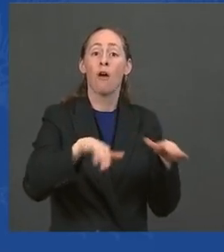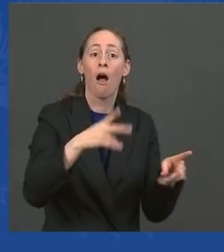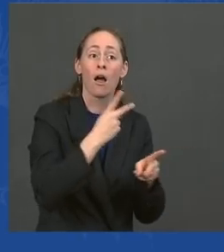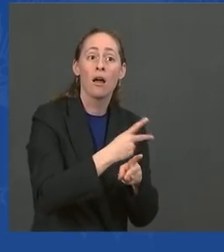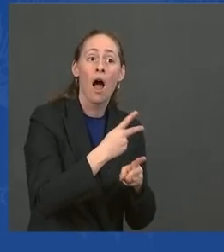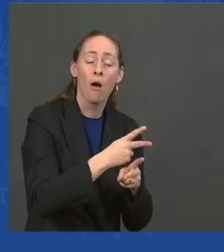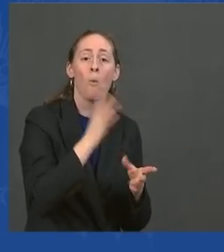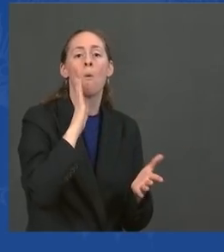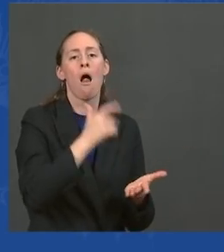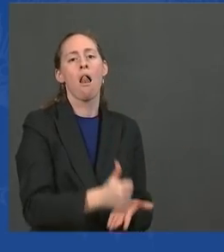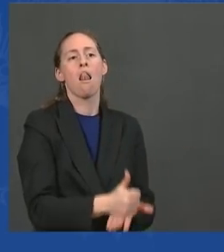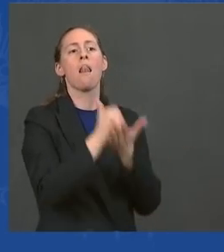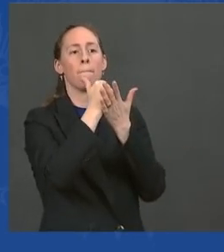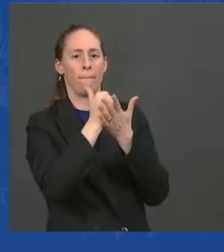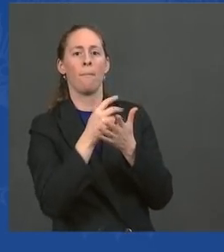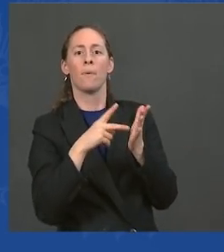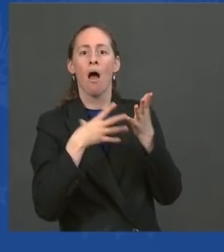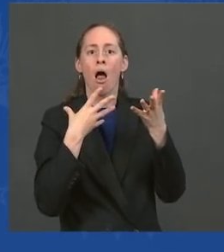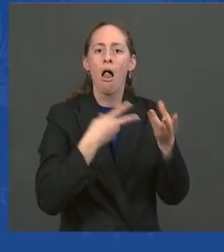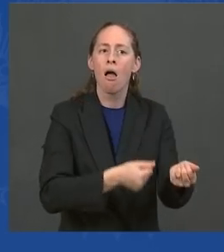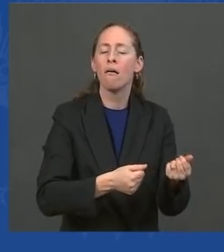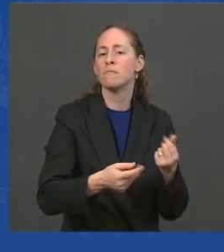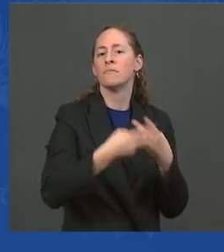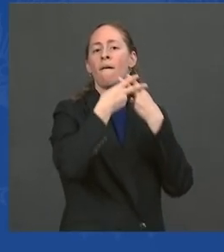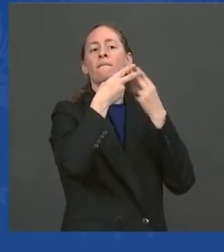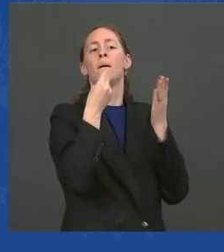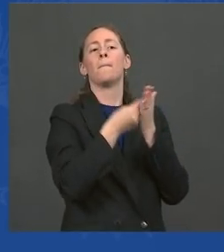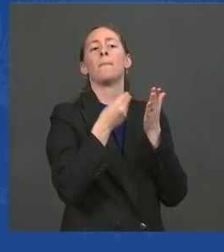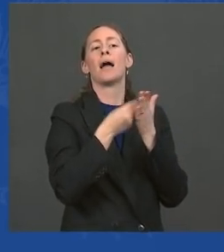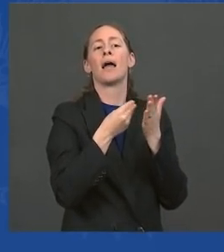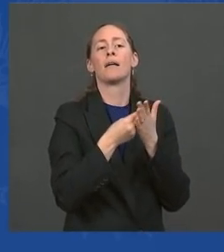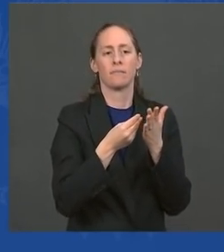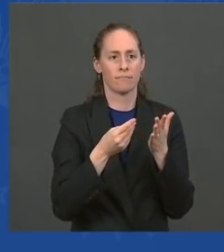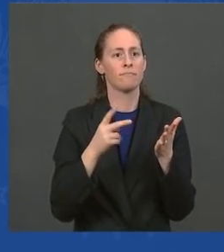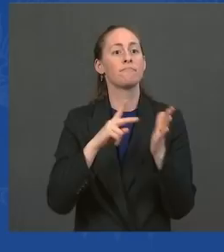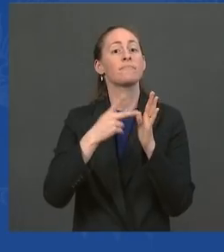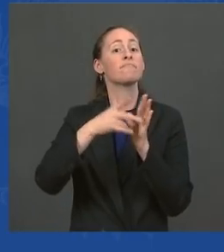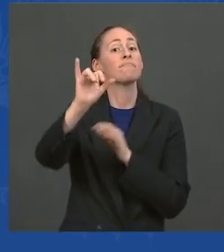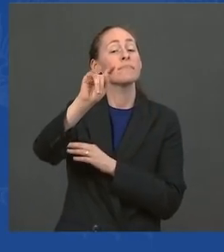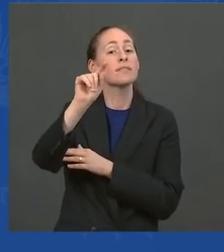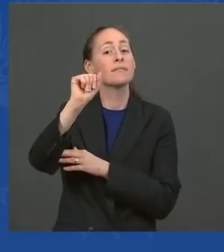It's going to extend the historic middle-class tax cut to the Child Care Tax Credit,